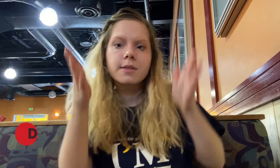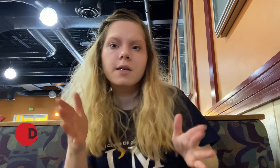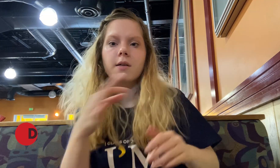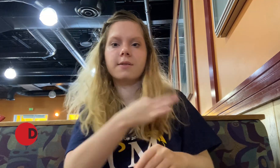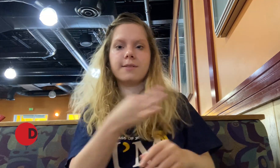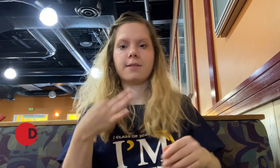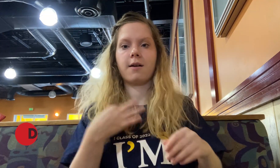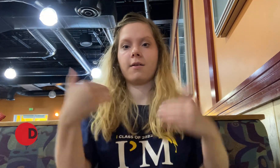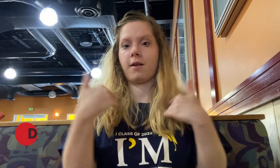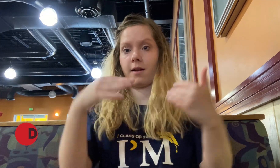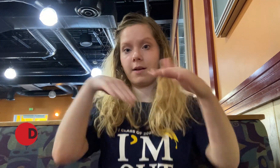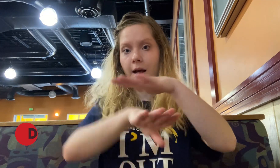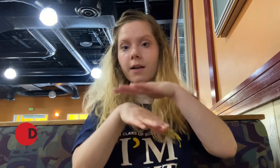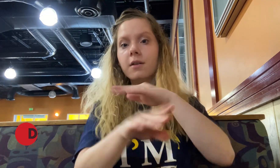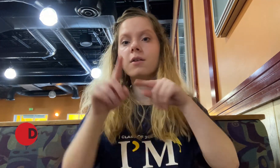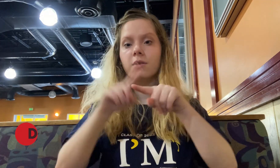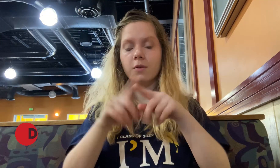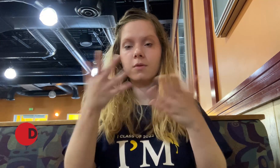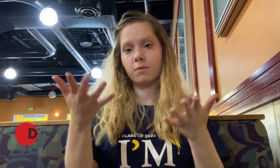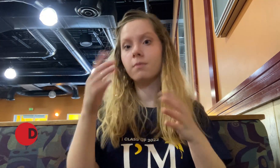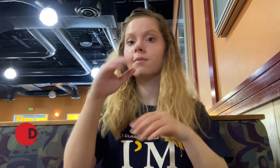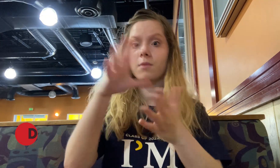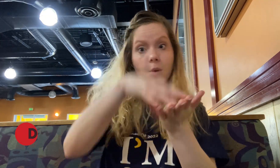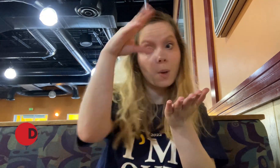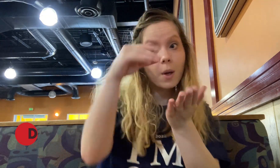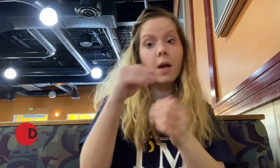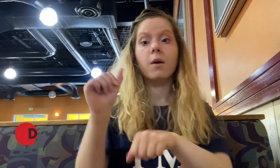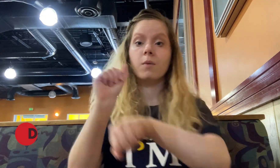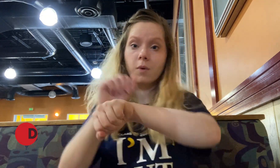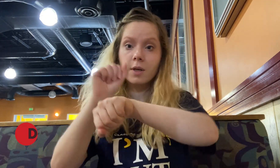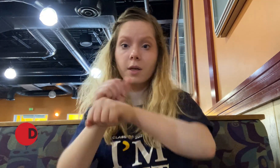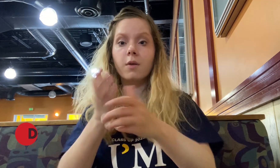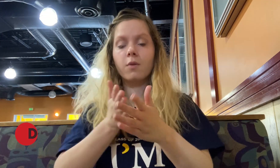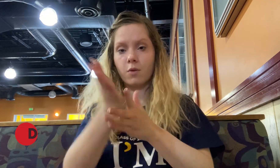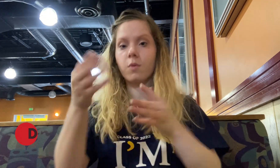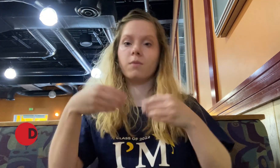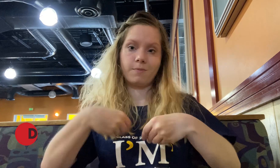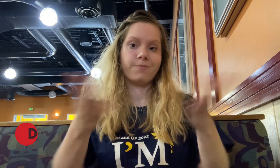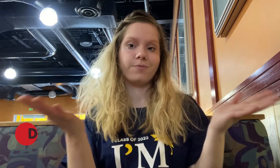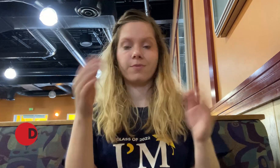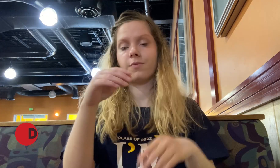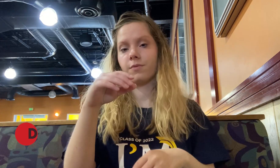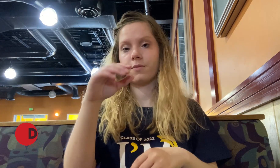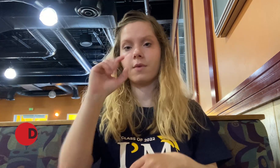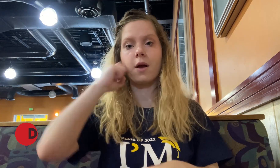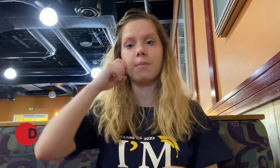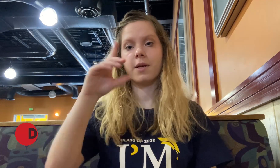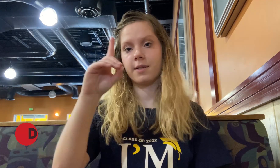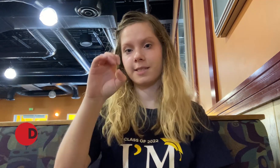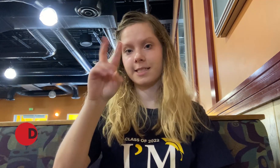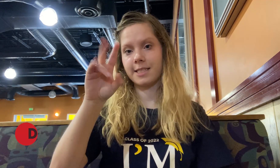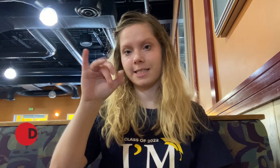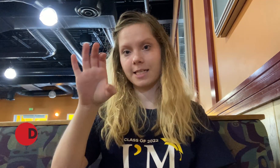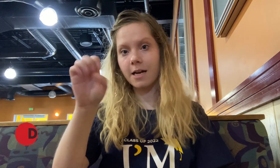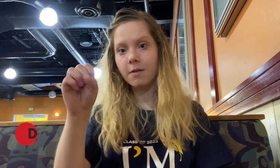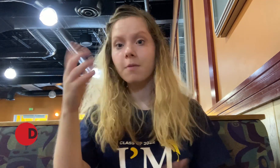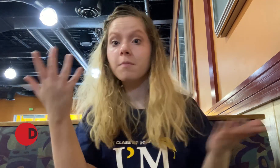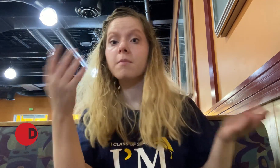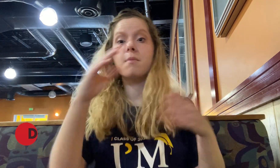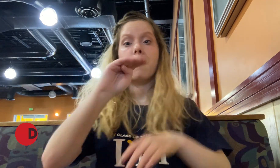teachers, and staff have access to learning and working through Apple devices,